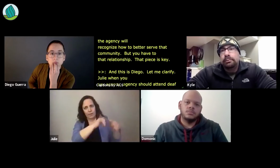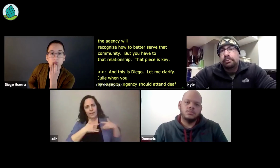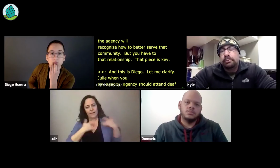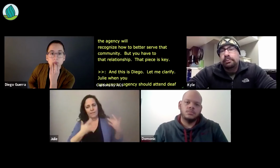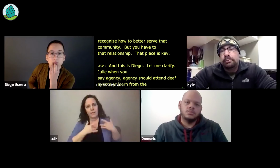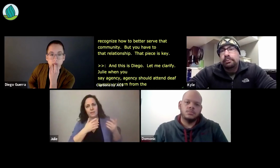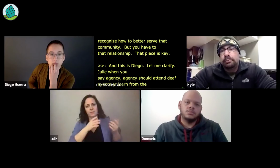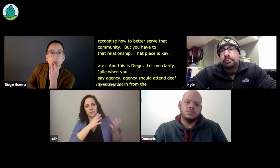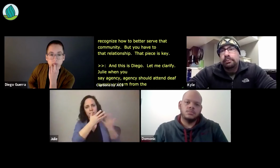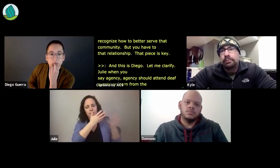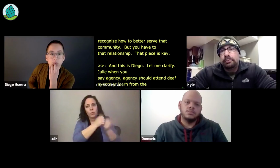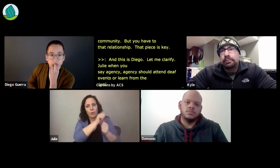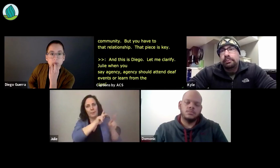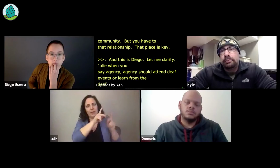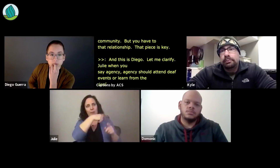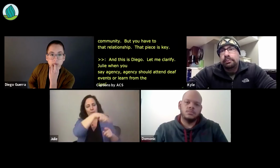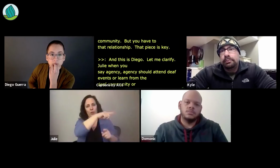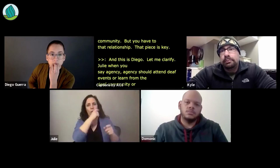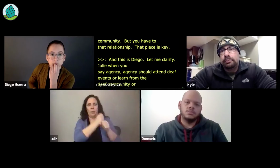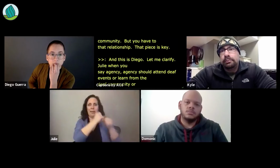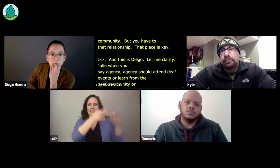then deaf people go and attend those events